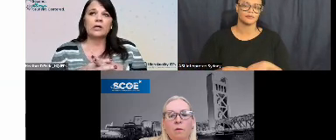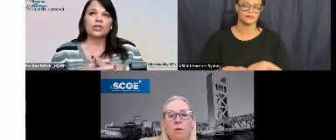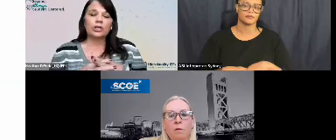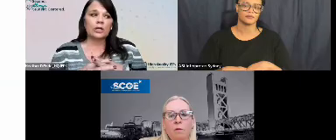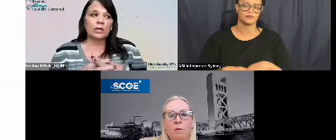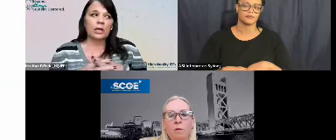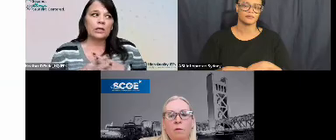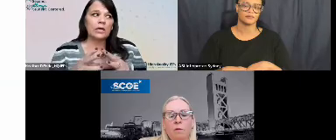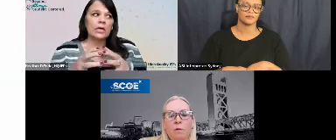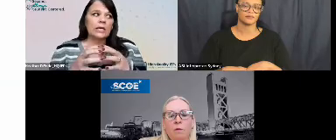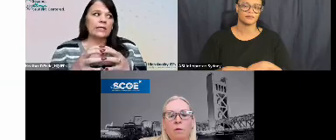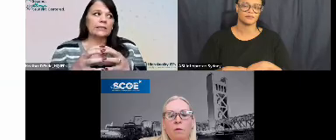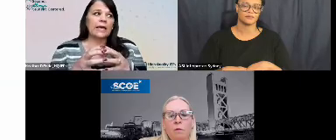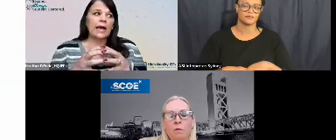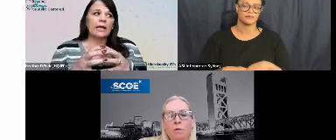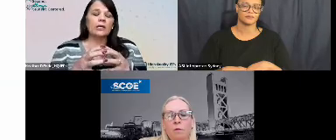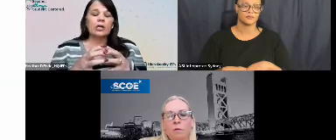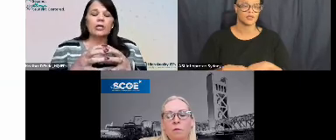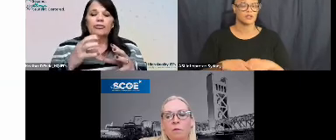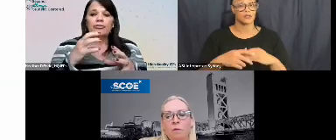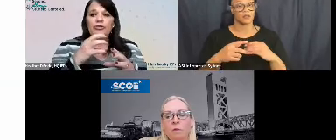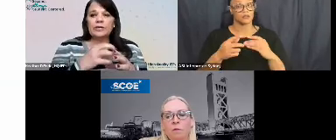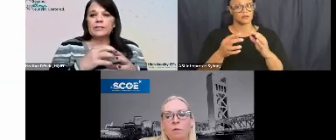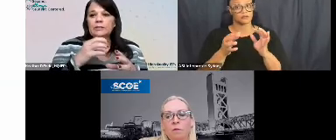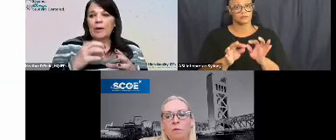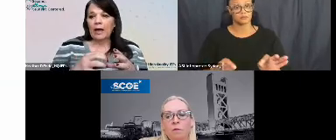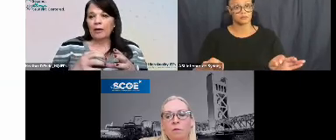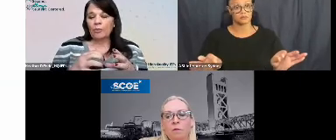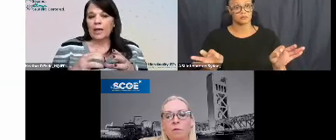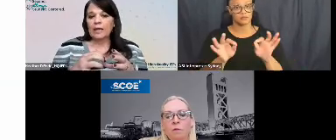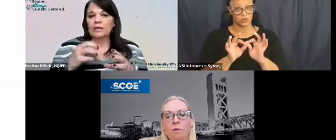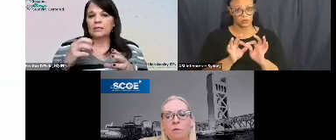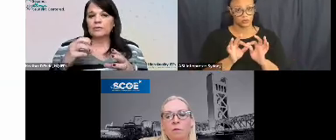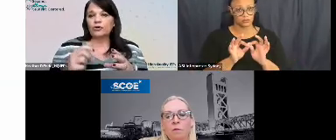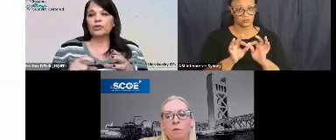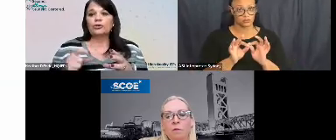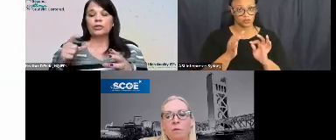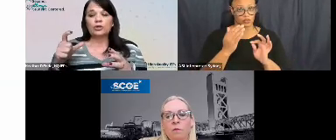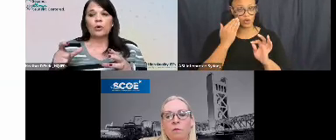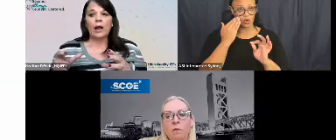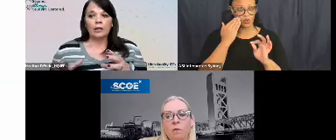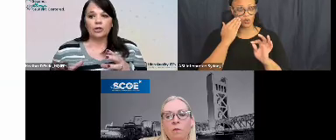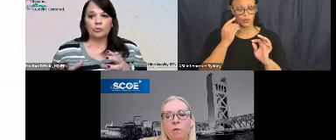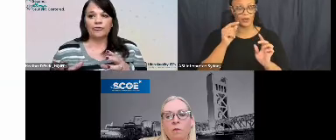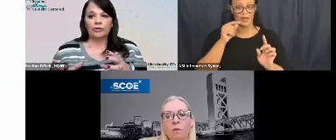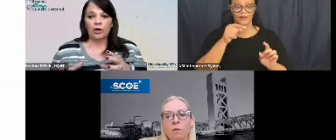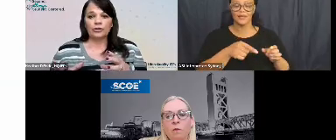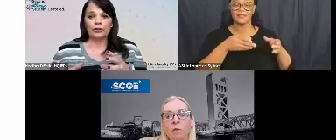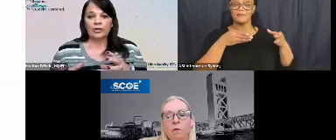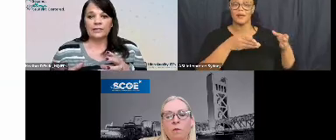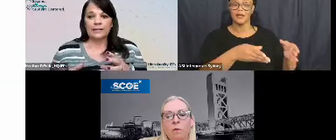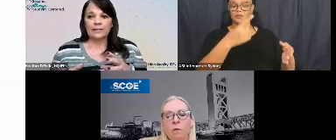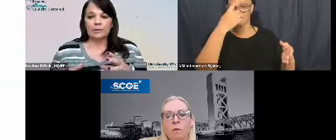haven't touched on yet is that this pathway is for students who are eligible for the alternate